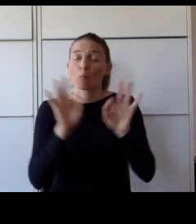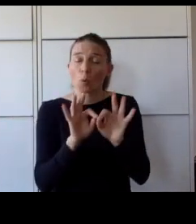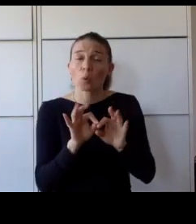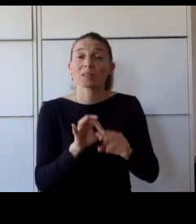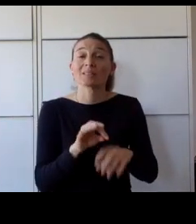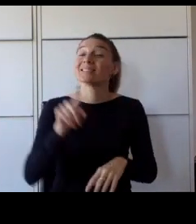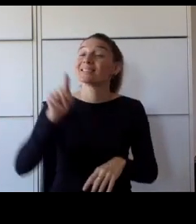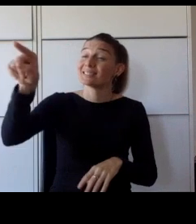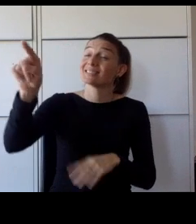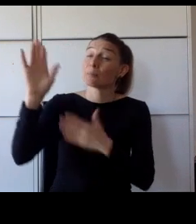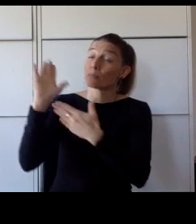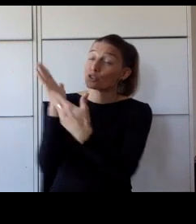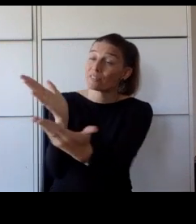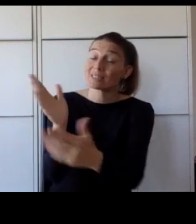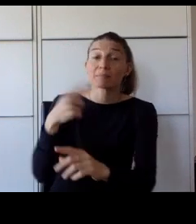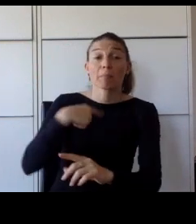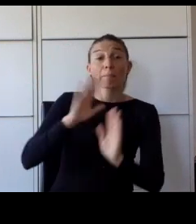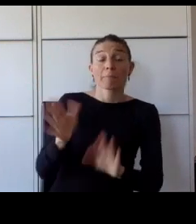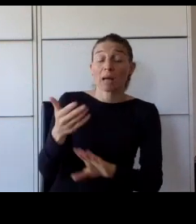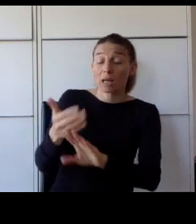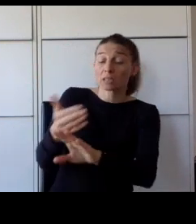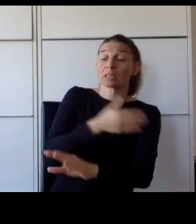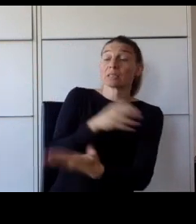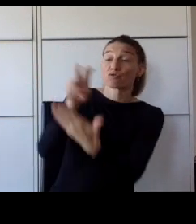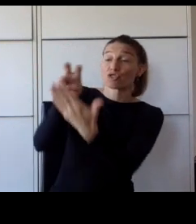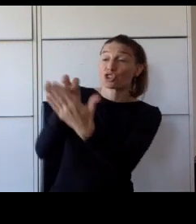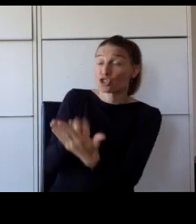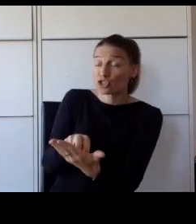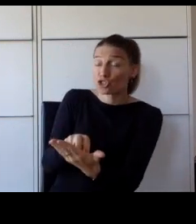to access emergency communications when traveling between countries